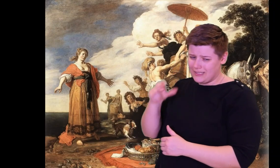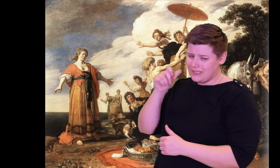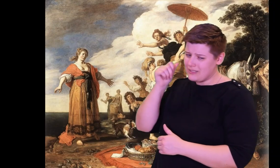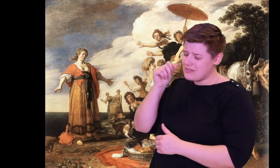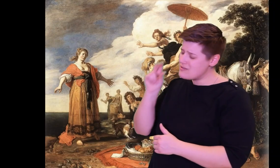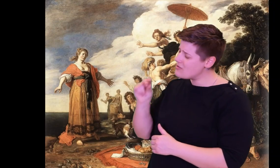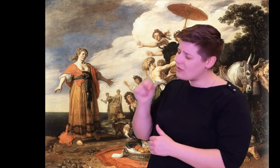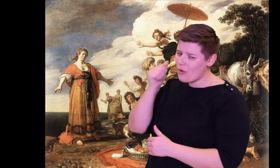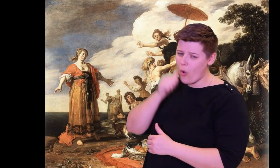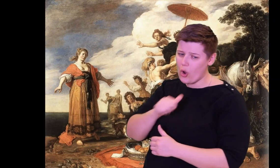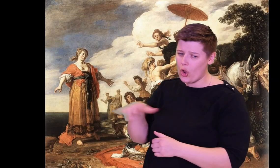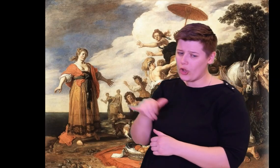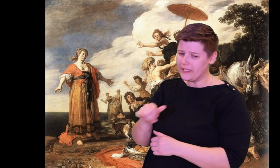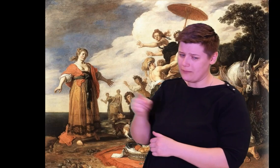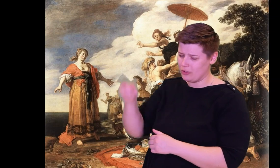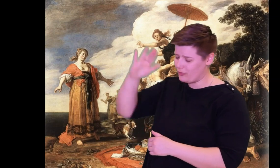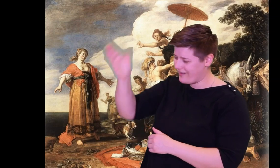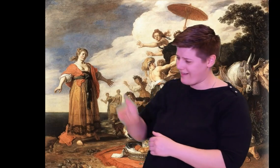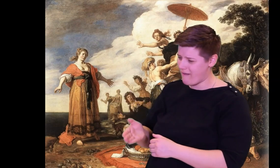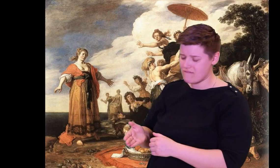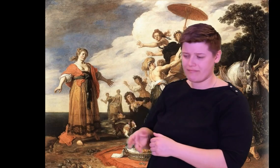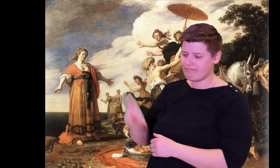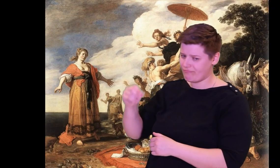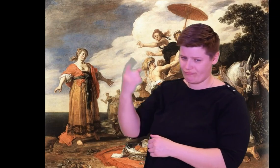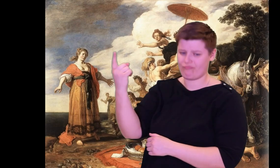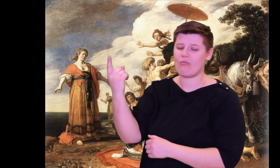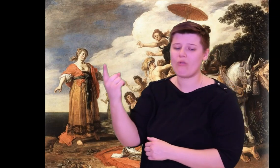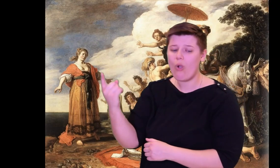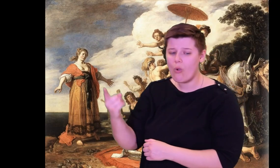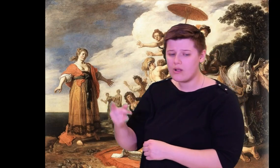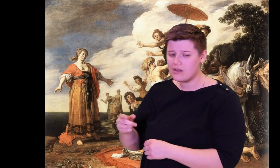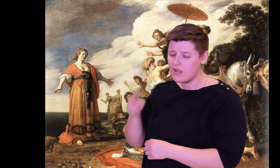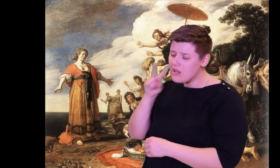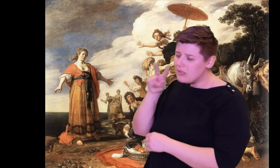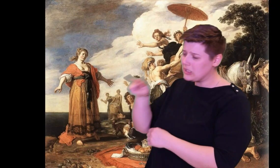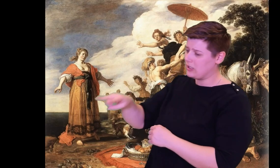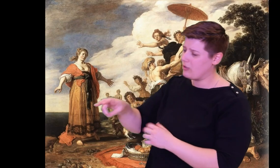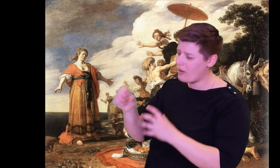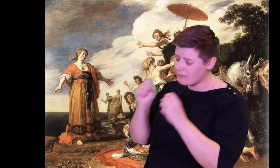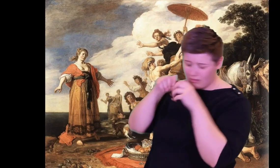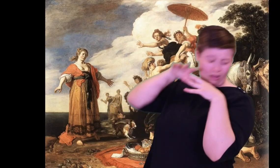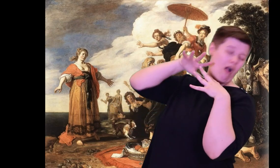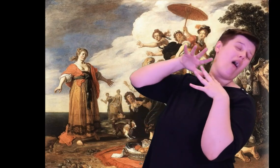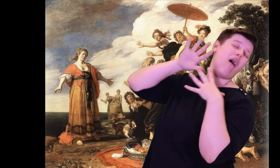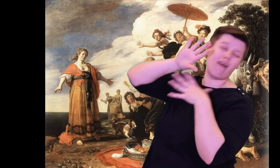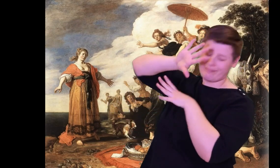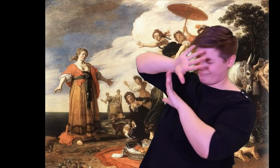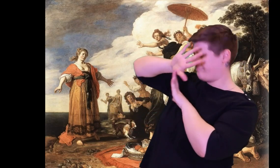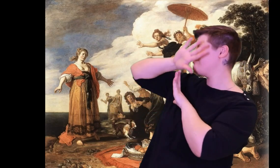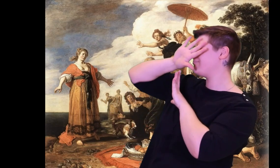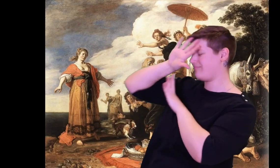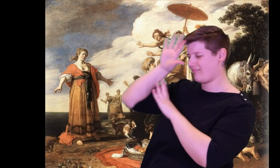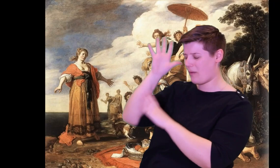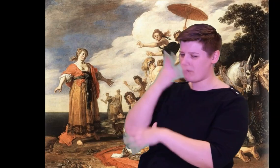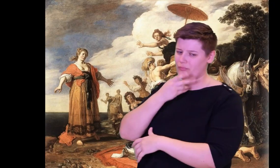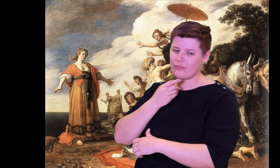I came from Ogygia, and for twenty days storm winds and waves were driving me, adrift until